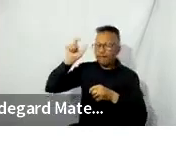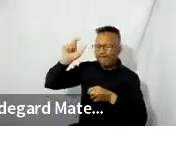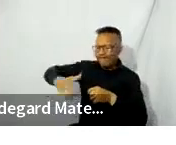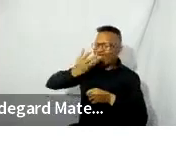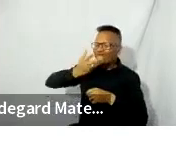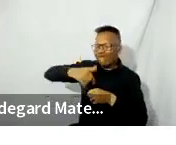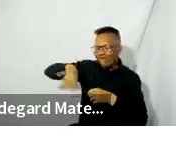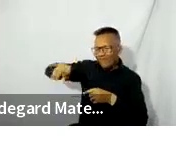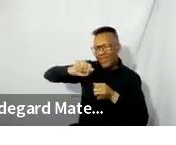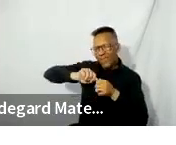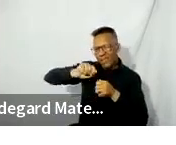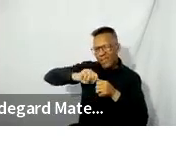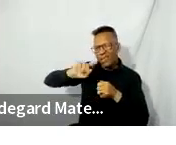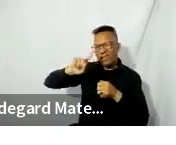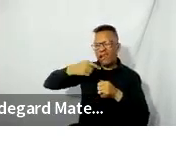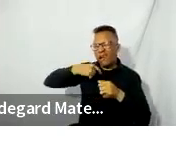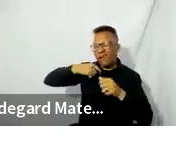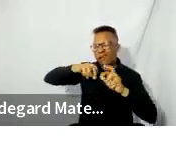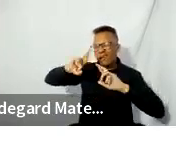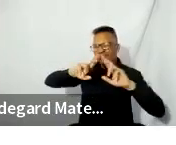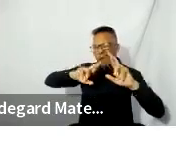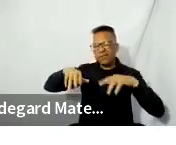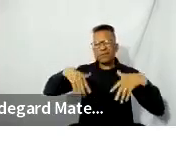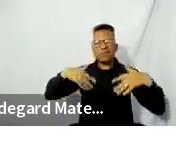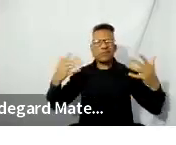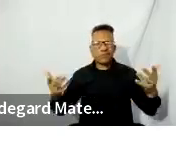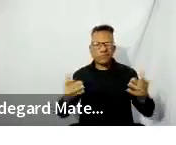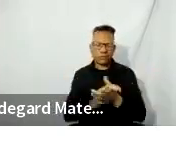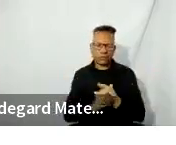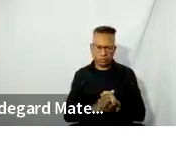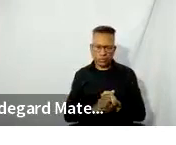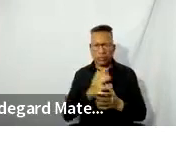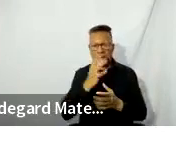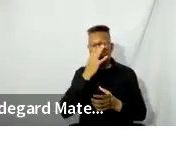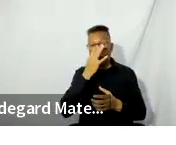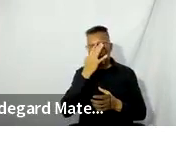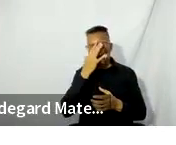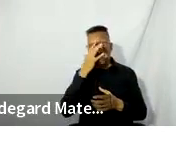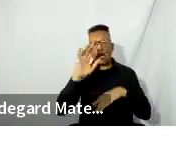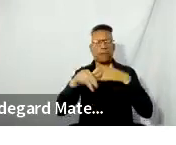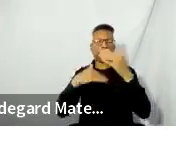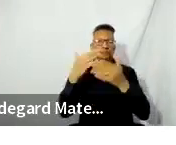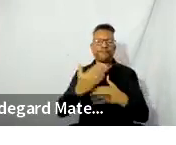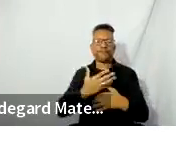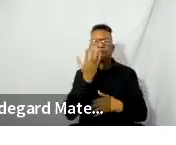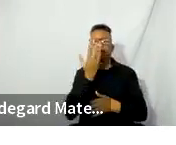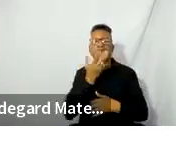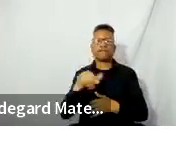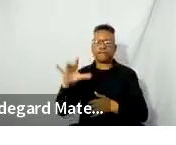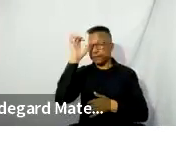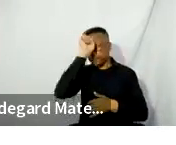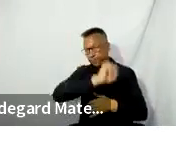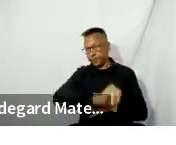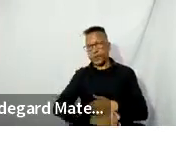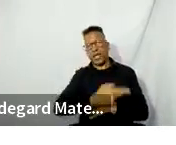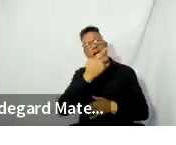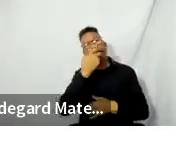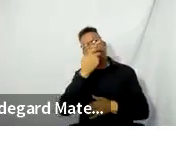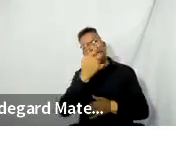performs in response to the command of an adult. command of an adult subsequently said command of an adult. subsequently said, The child learns to speak , and can begin can begin to give spoken poken